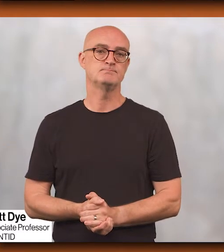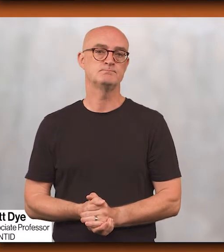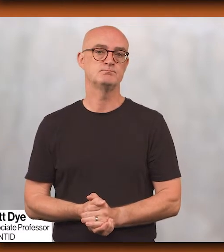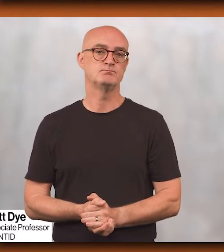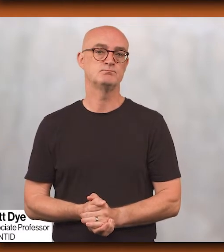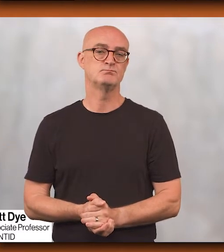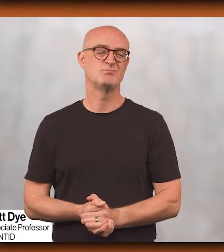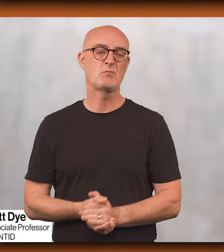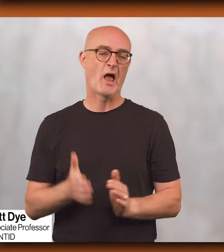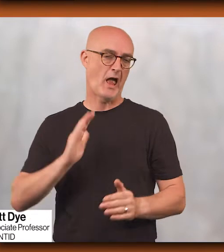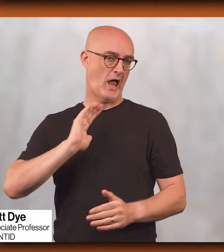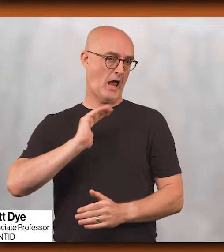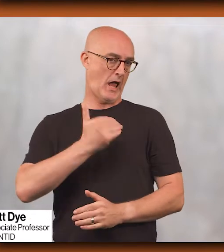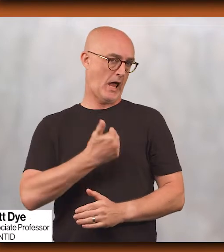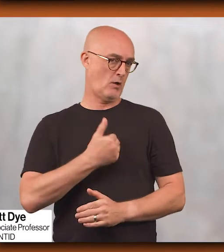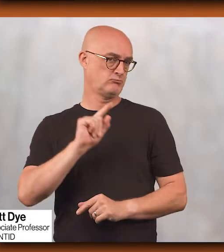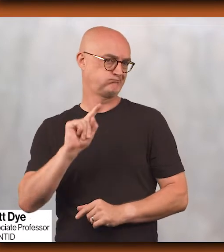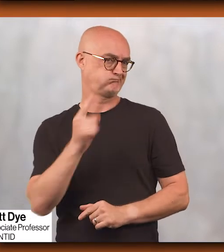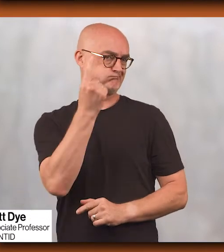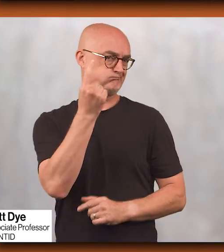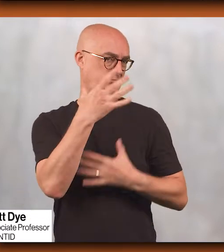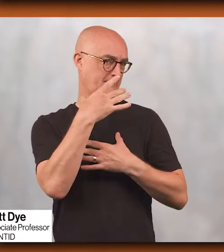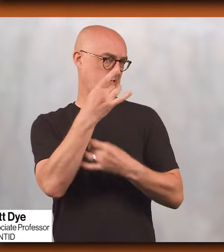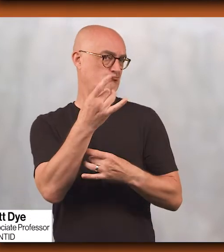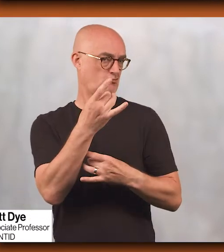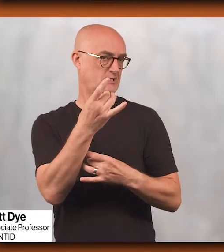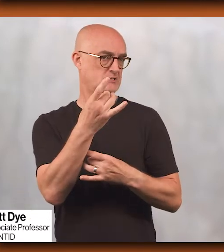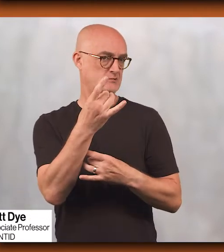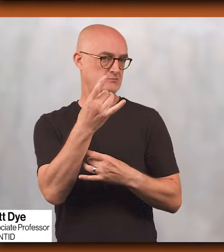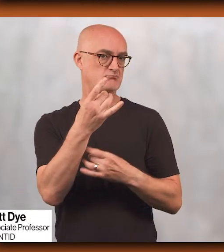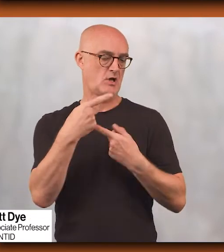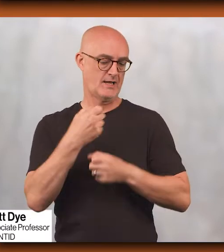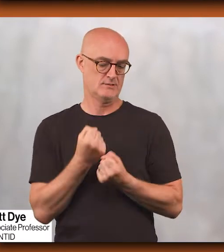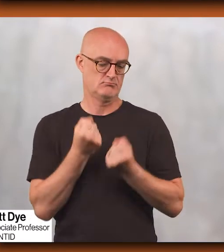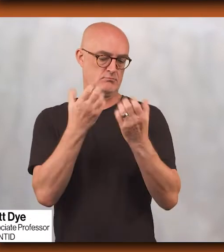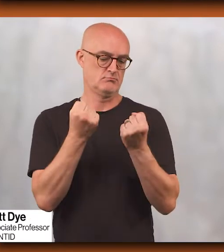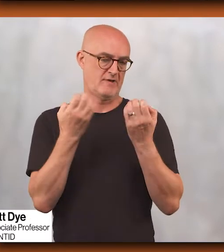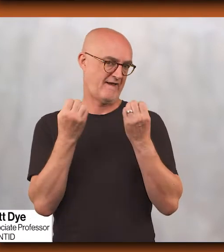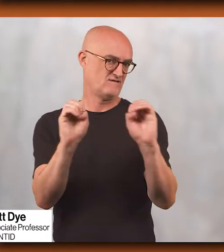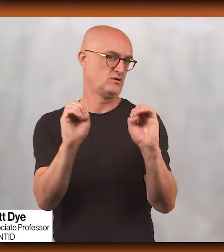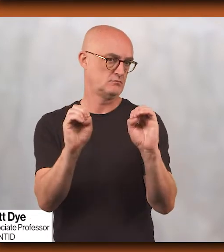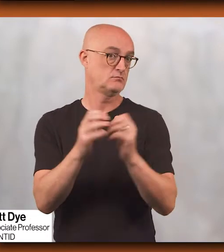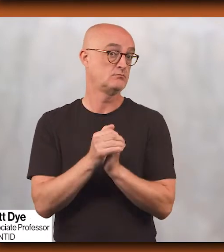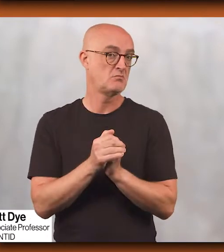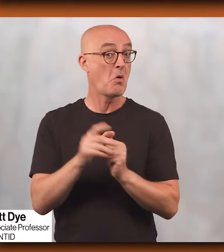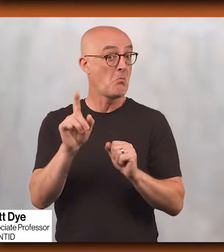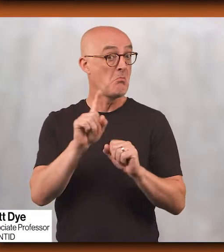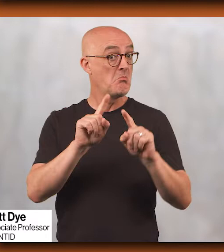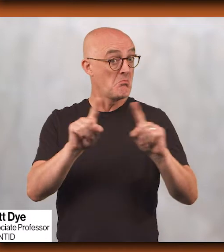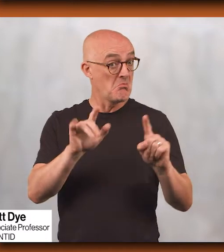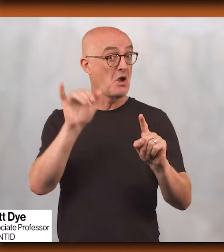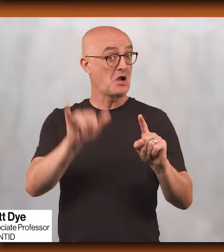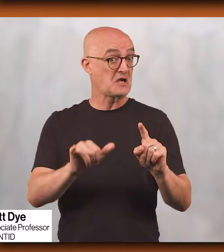so, although we're primarily interested in articulatory effort with this work, we can also look at many other interesting metrics